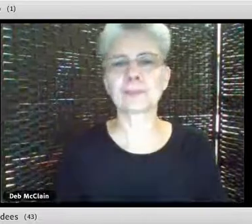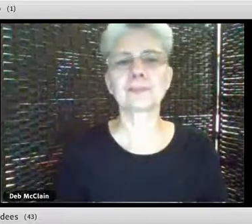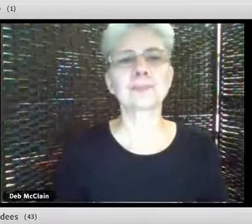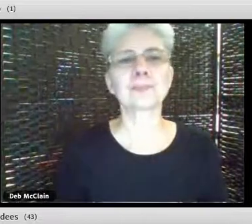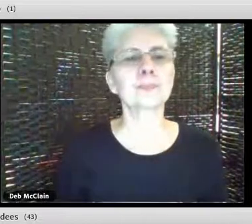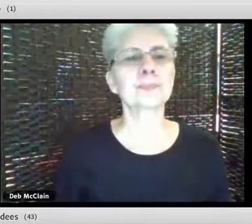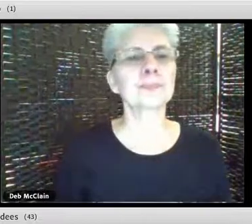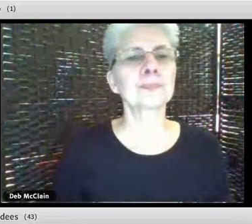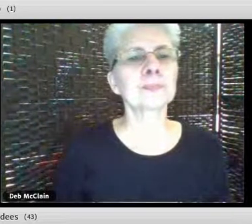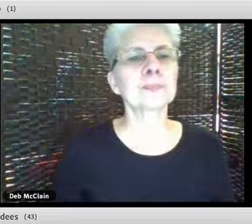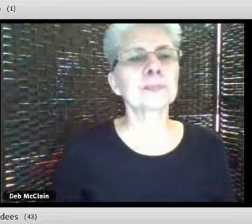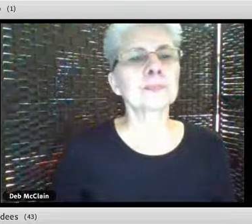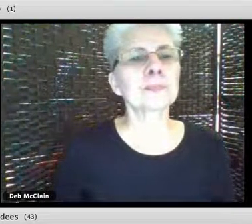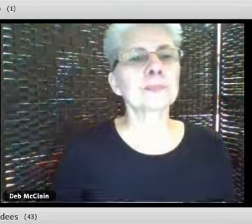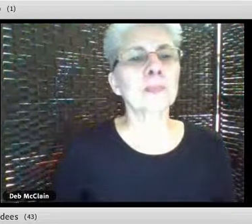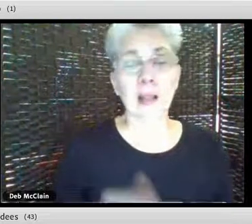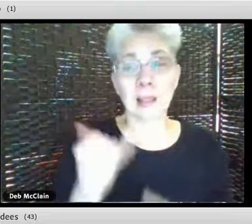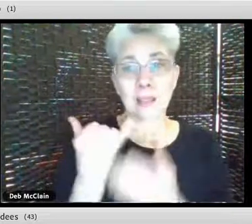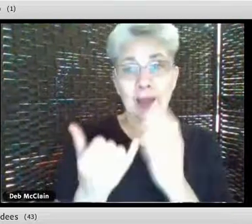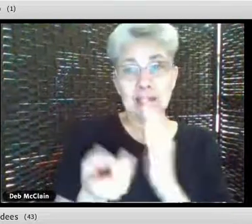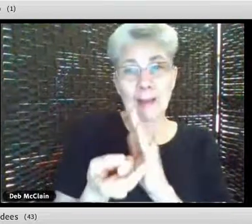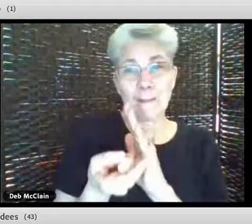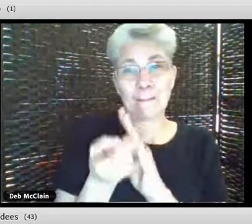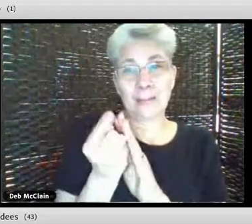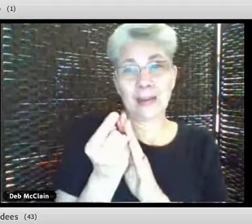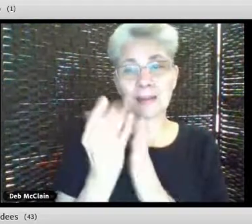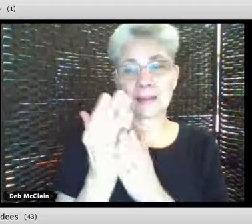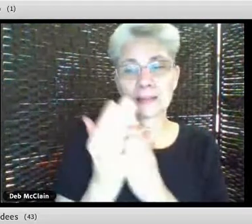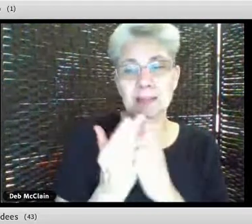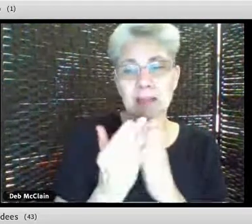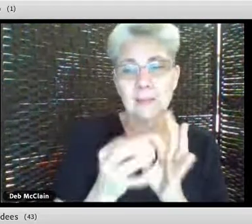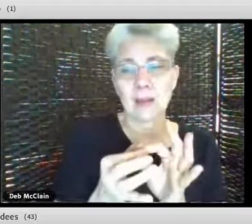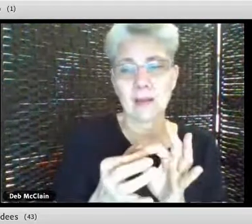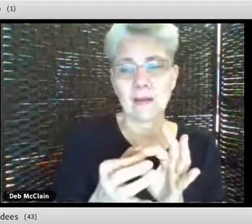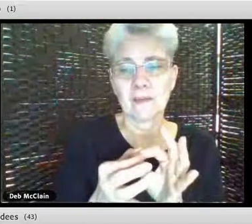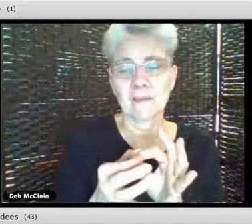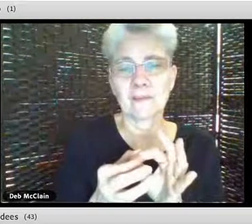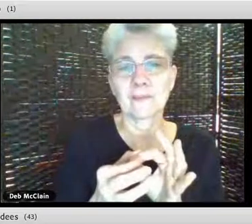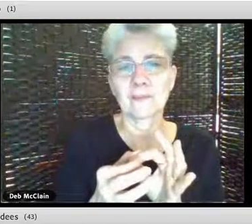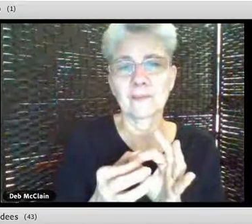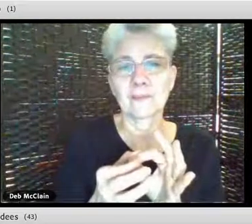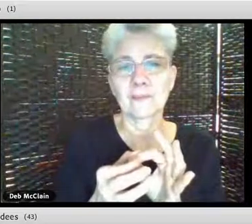and I'm going to go back to my slides because I want to share just in our last minute